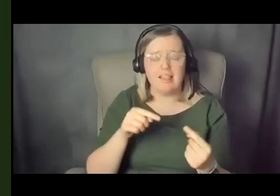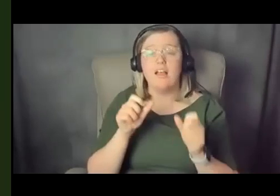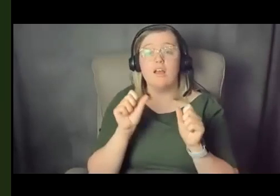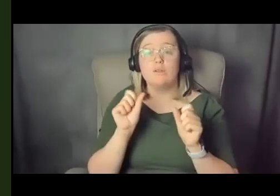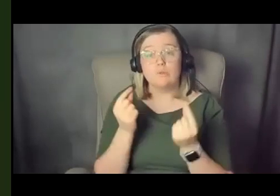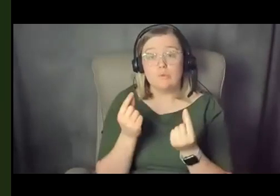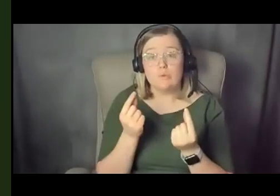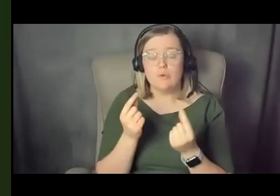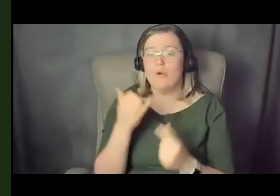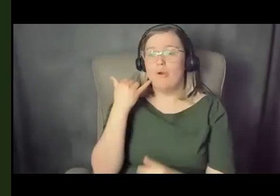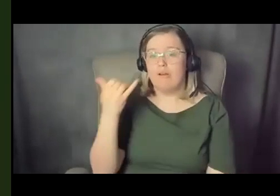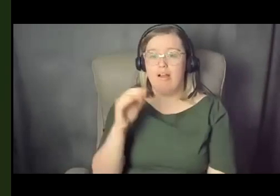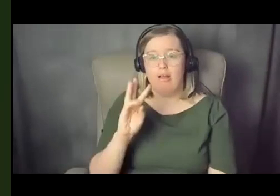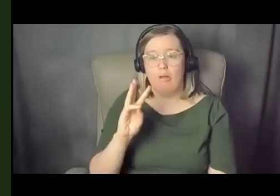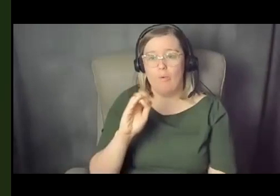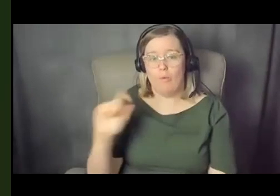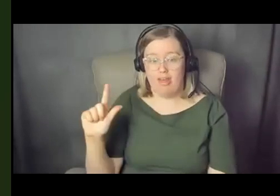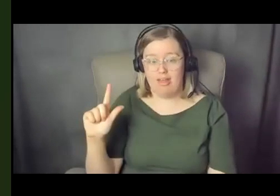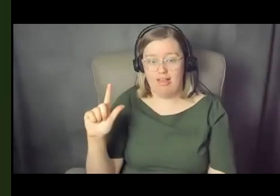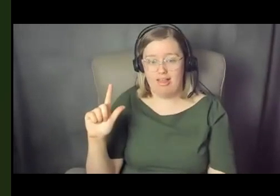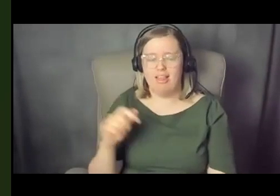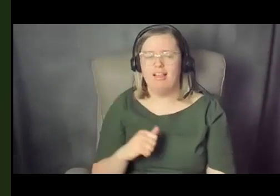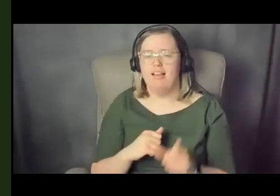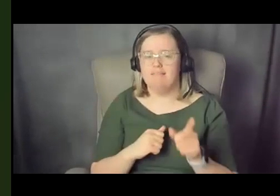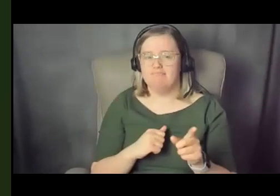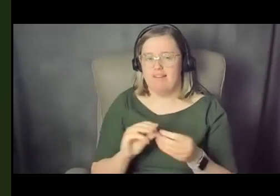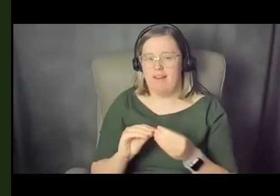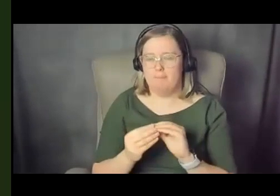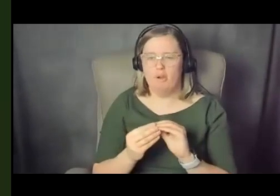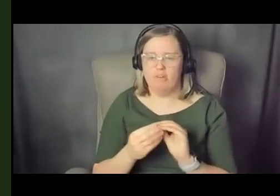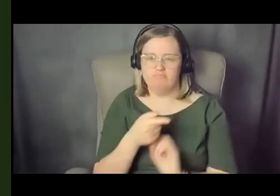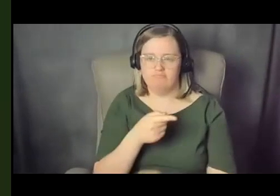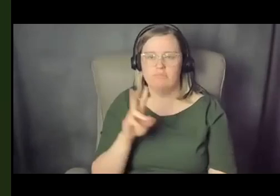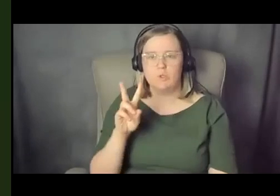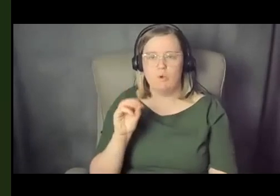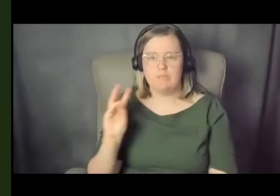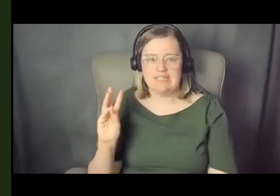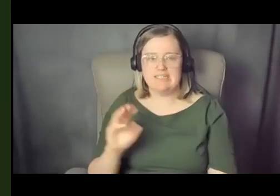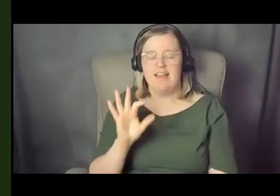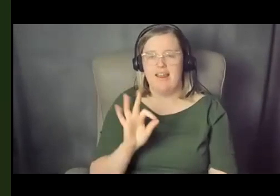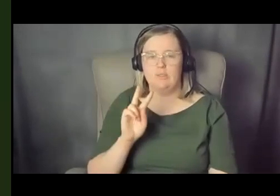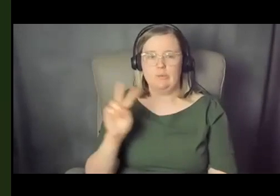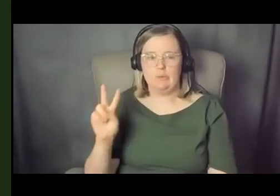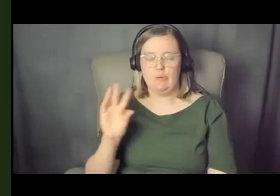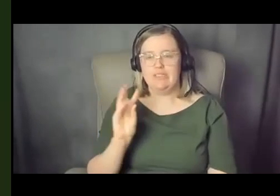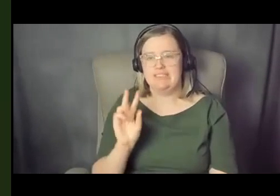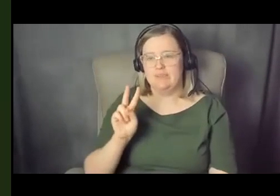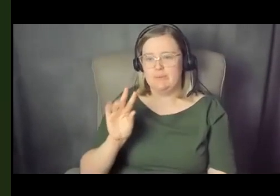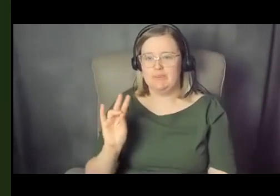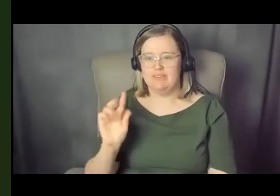colleague, Will, the number here is on the screen, 206.922-6271.